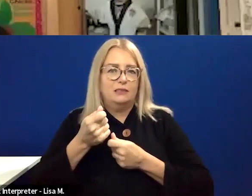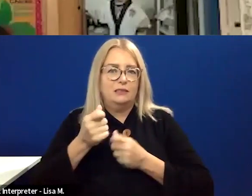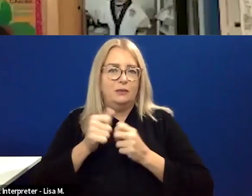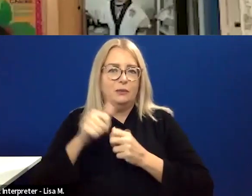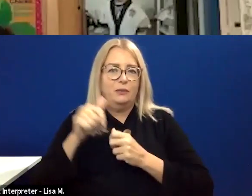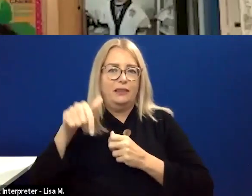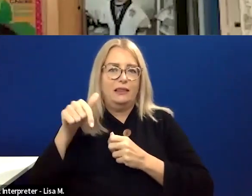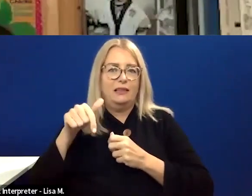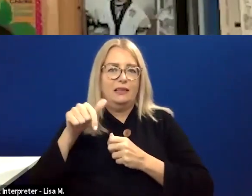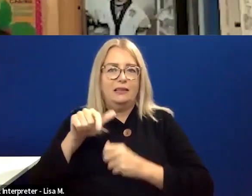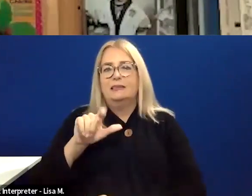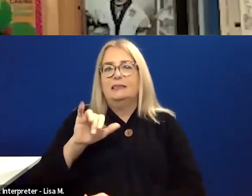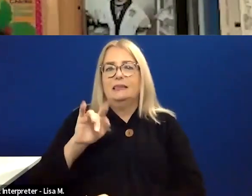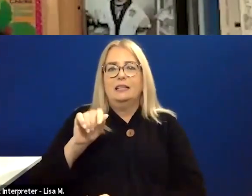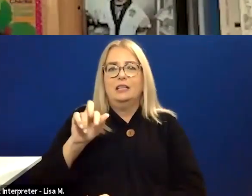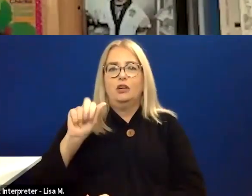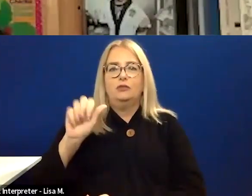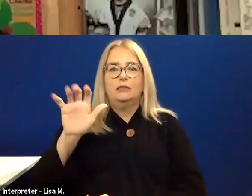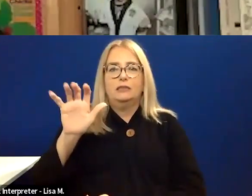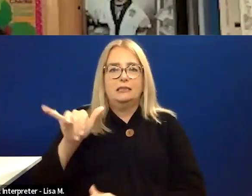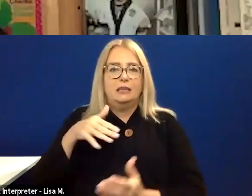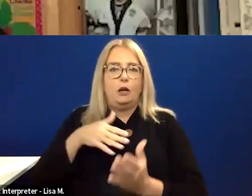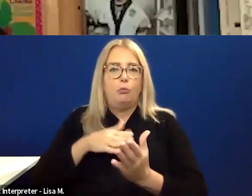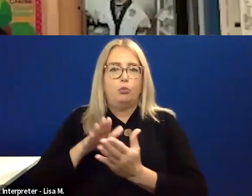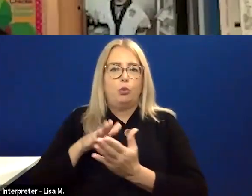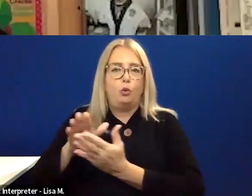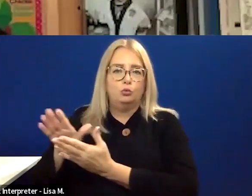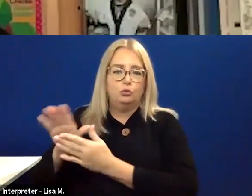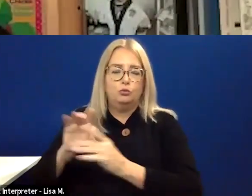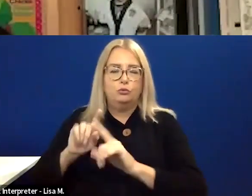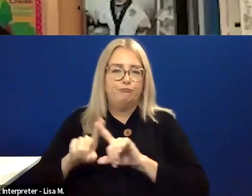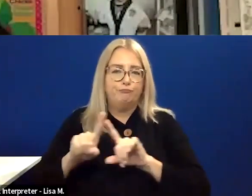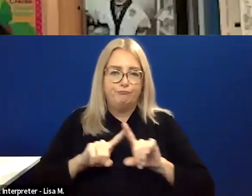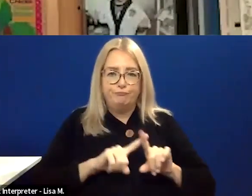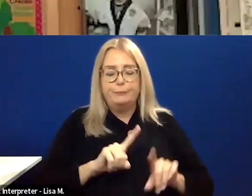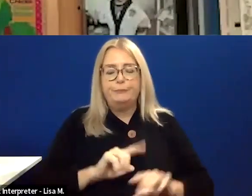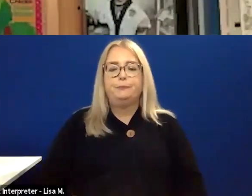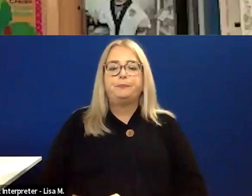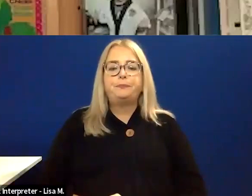approaches but I want to share and I'm excited to talk to you about that today and I want to share